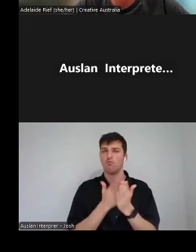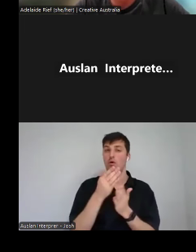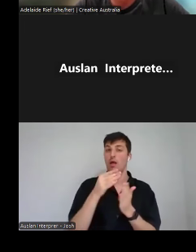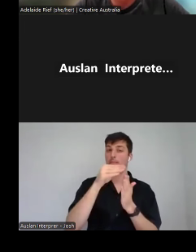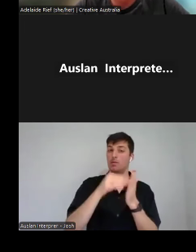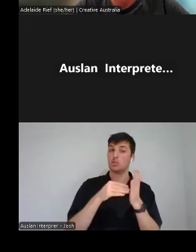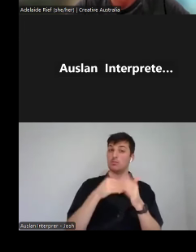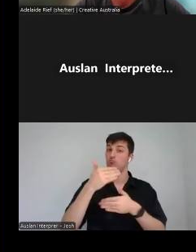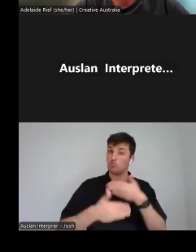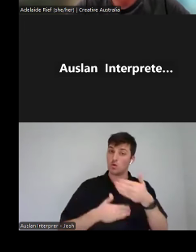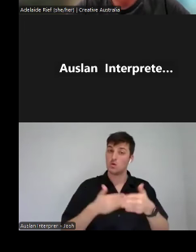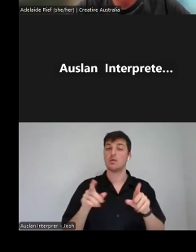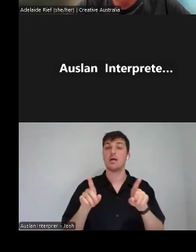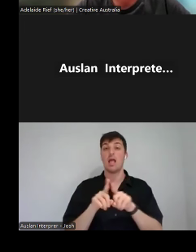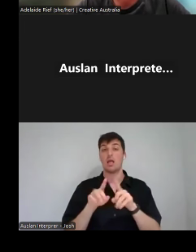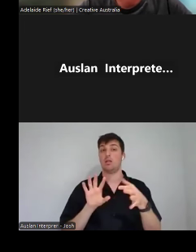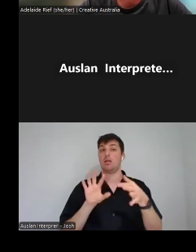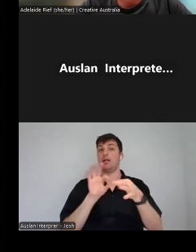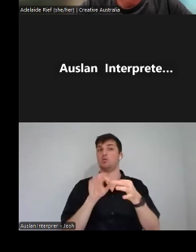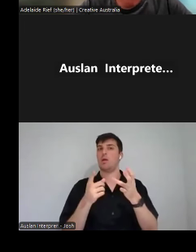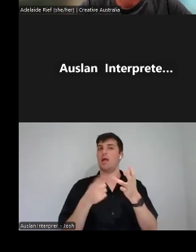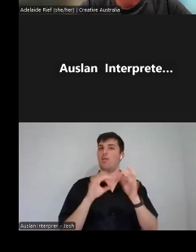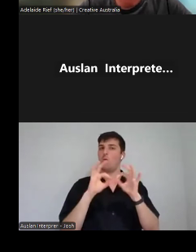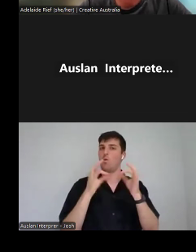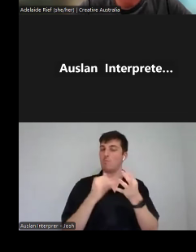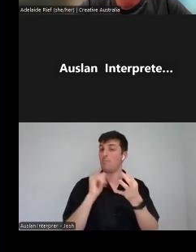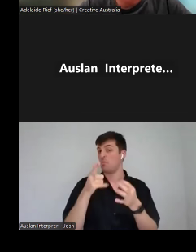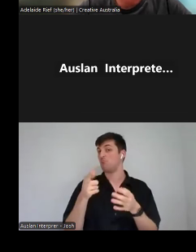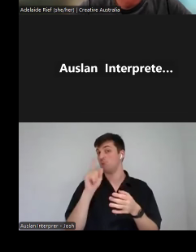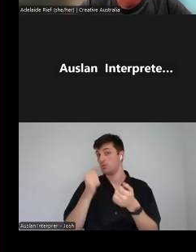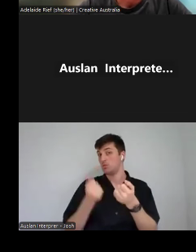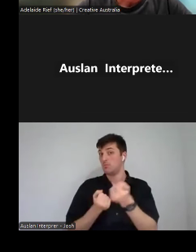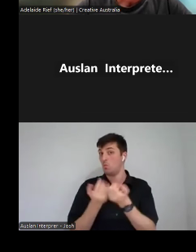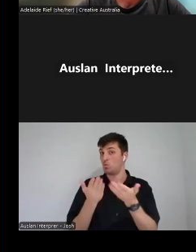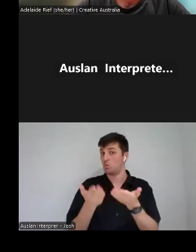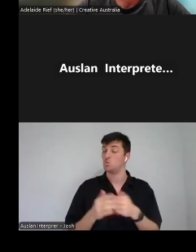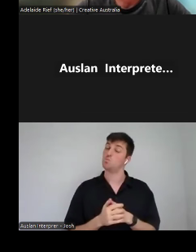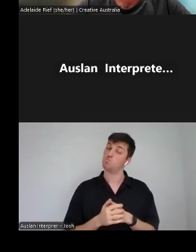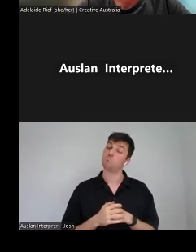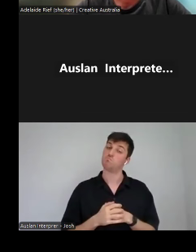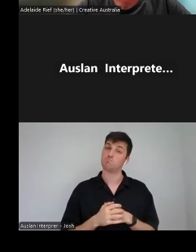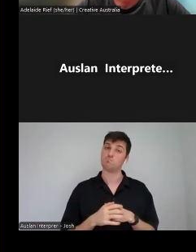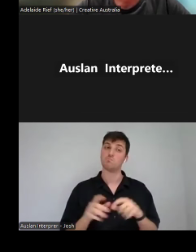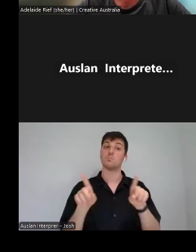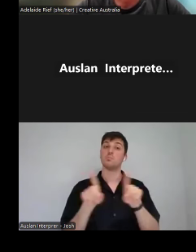well as connect you with other organisations that can assist you if need be. You can also email us,